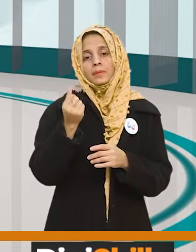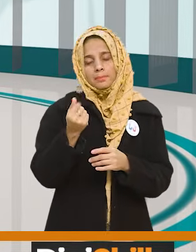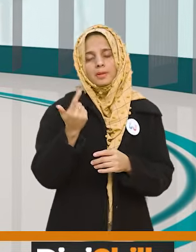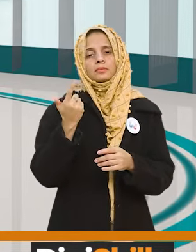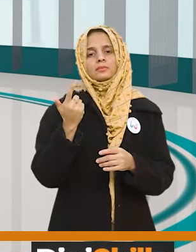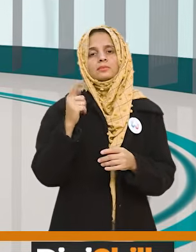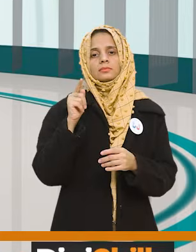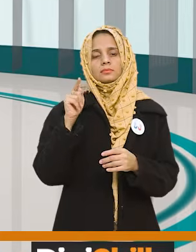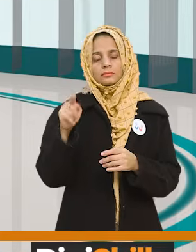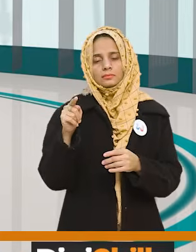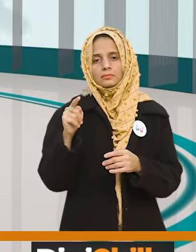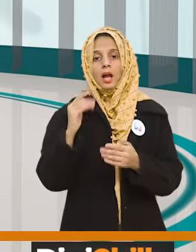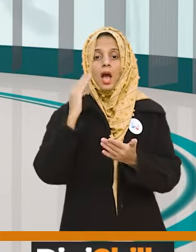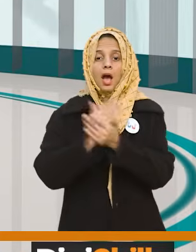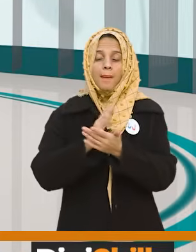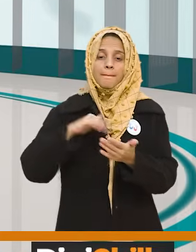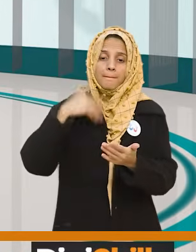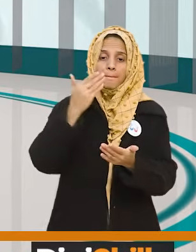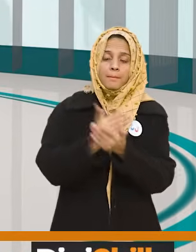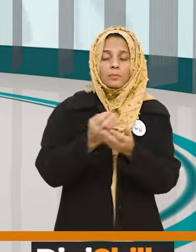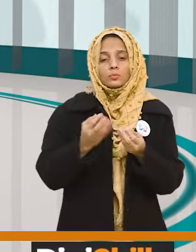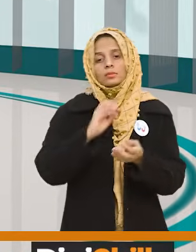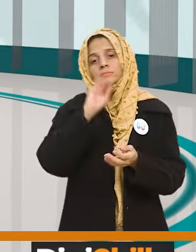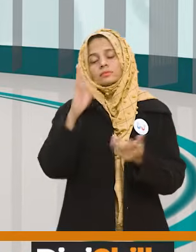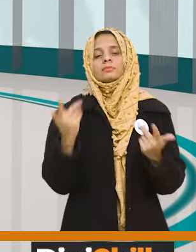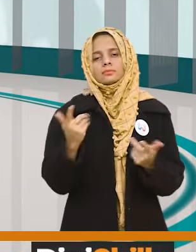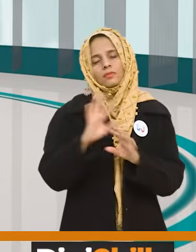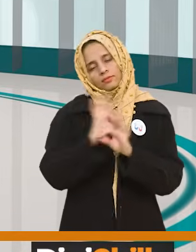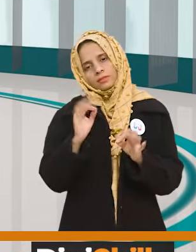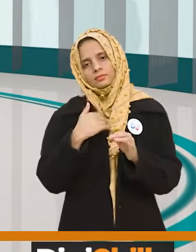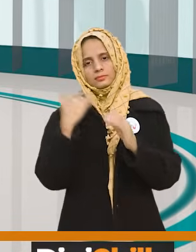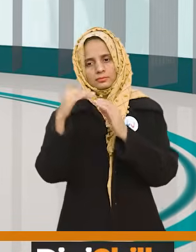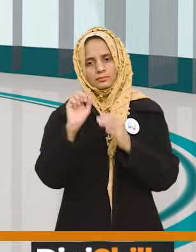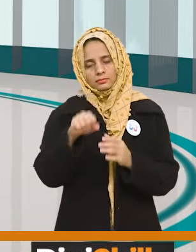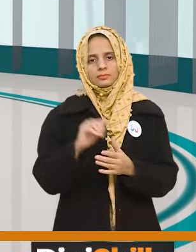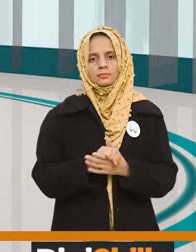the price of the project, and the deadline of the project. What happened?